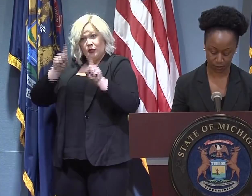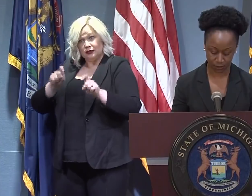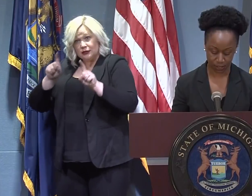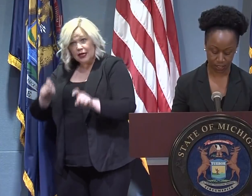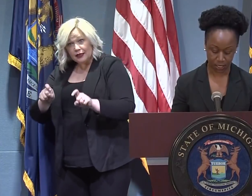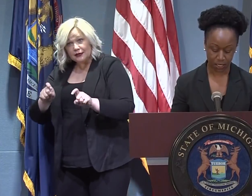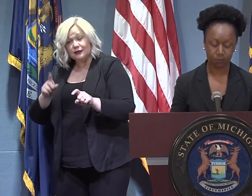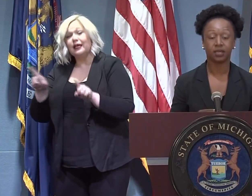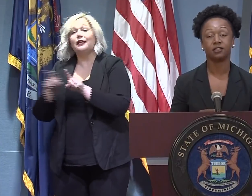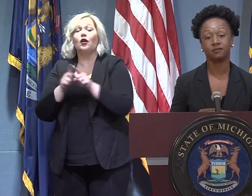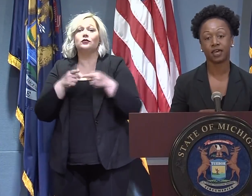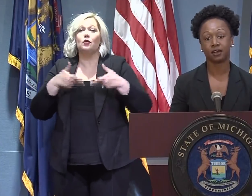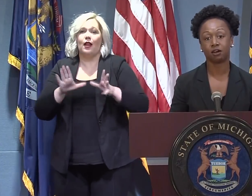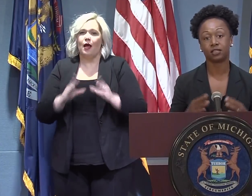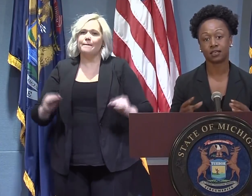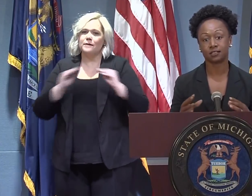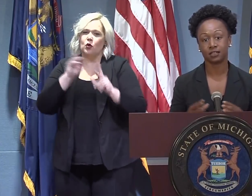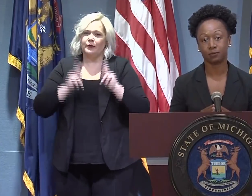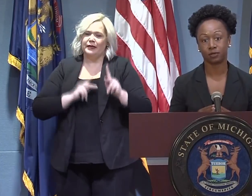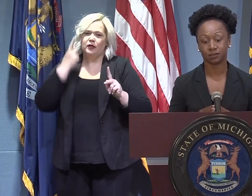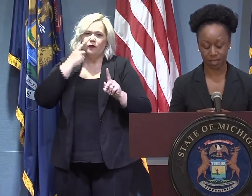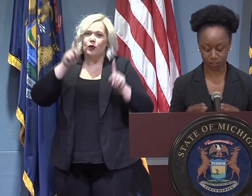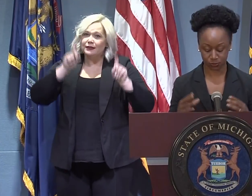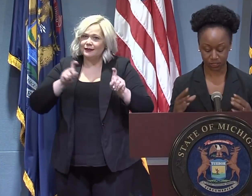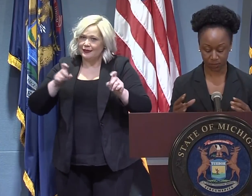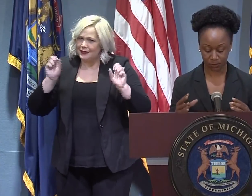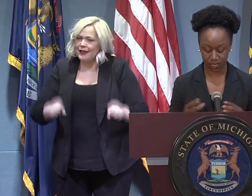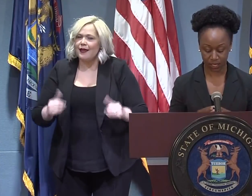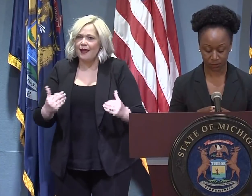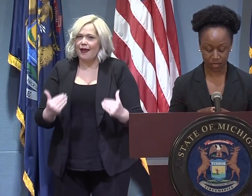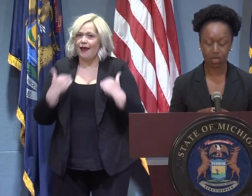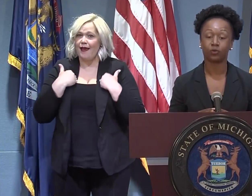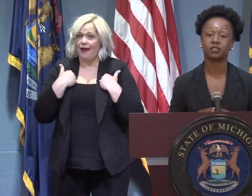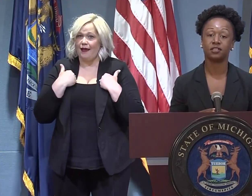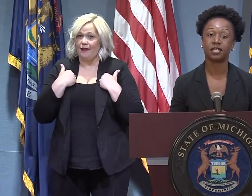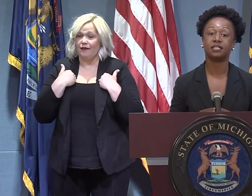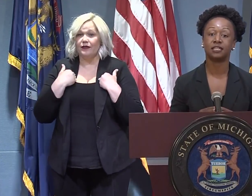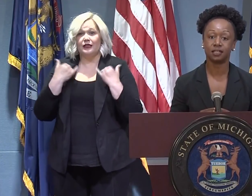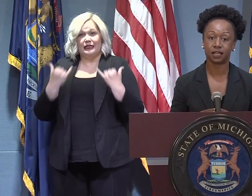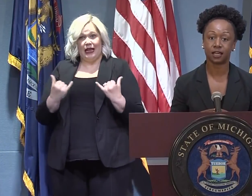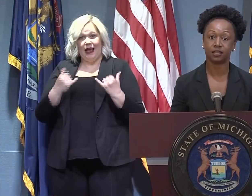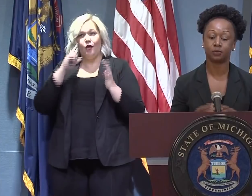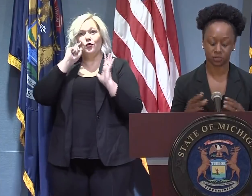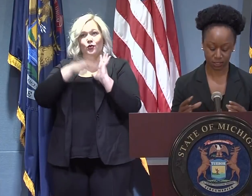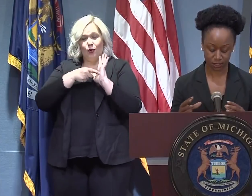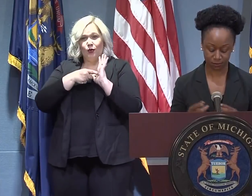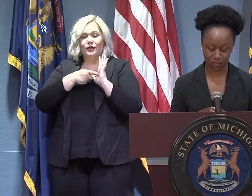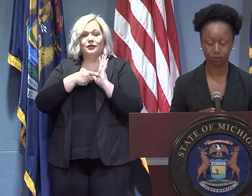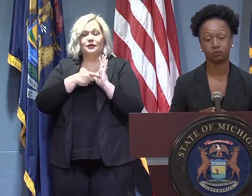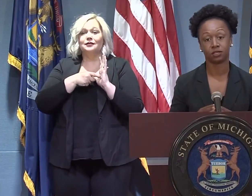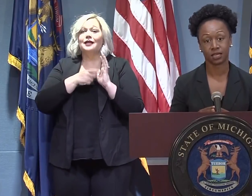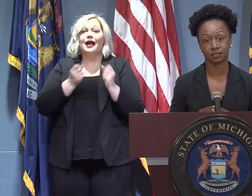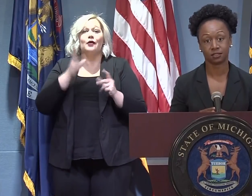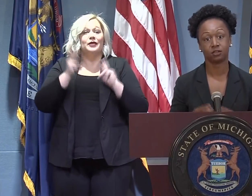IN THE PAST COUPLE OF WEEKS AND V EXPANDED OUR TESTING CRITERIA SIGNIFICANTLY. BECAUSE OF THAT OUR TESTING